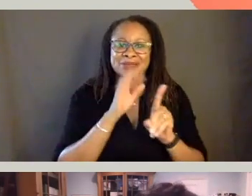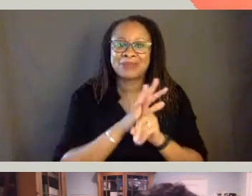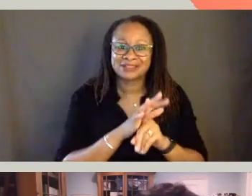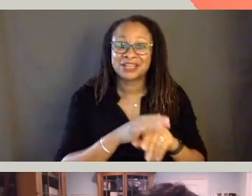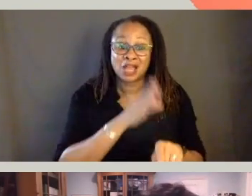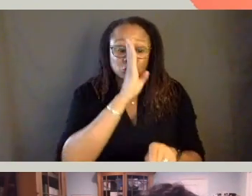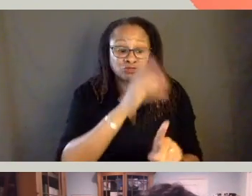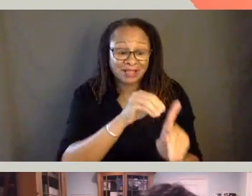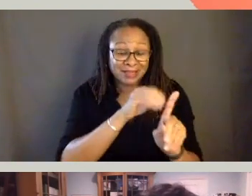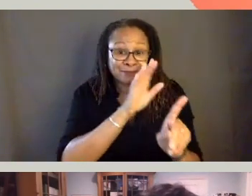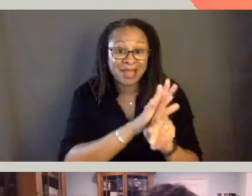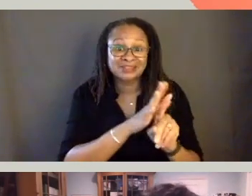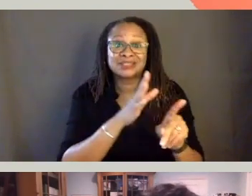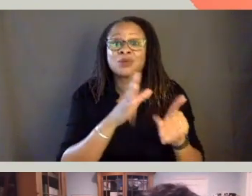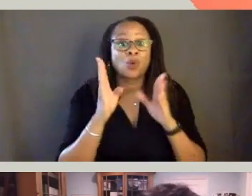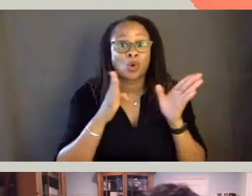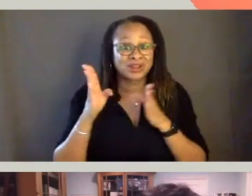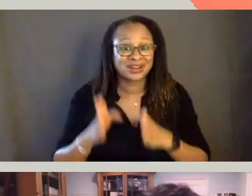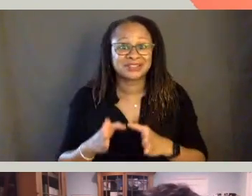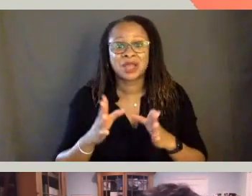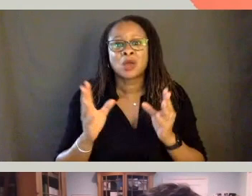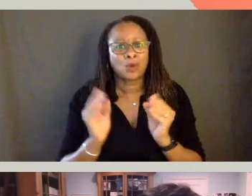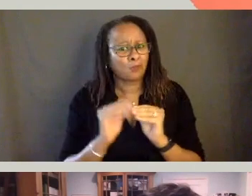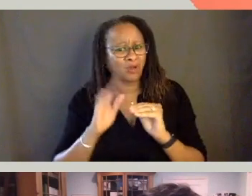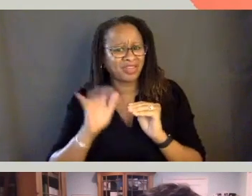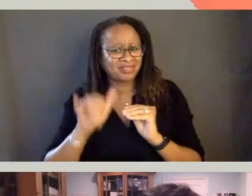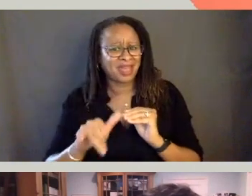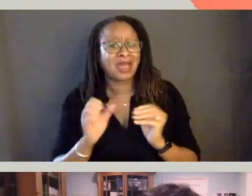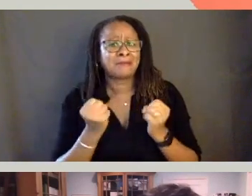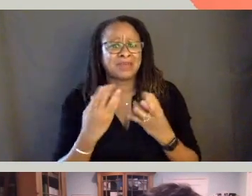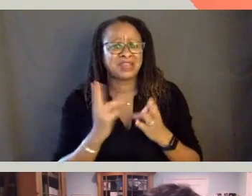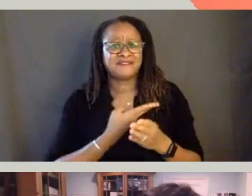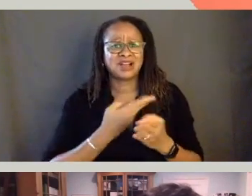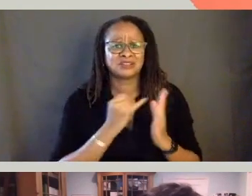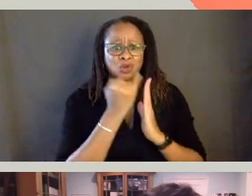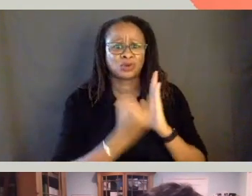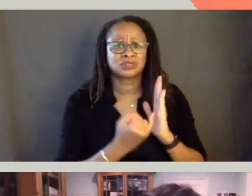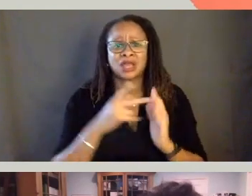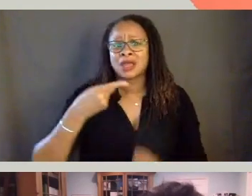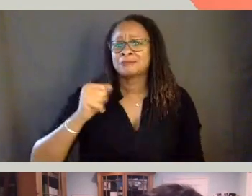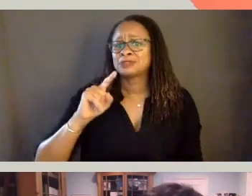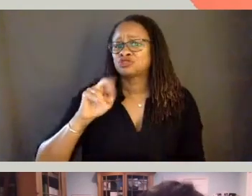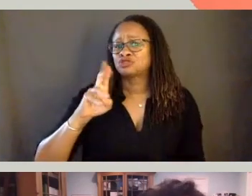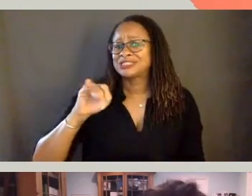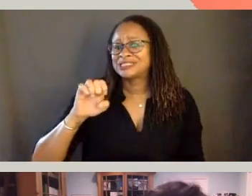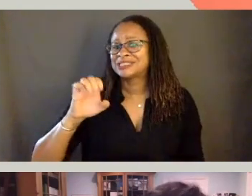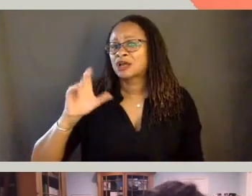But we are more than just also organizers. Many of us are artists. Think about Patrisse Cullors and the way she talks about